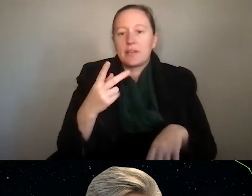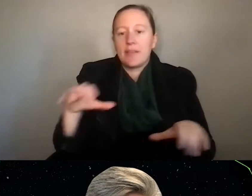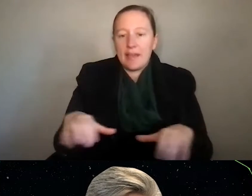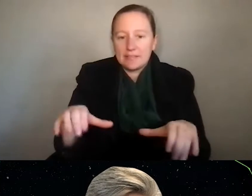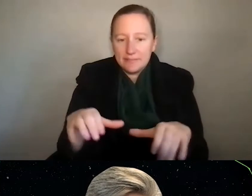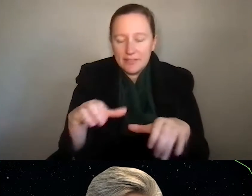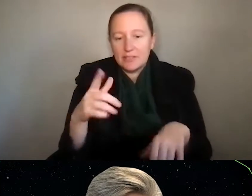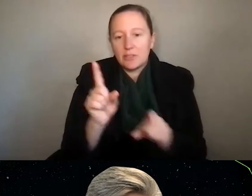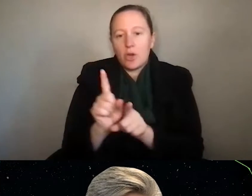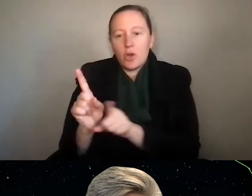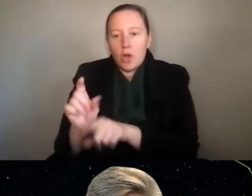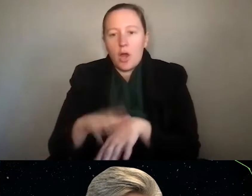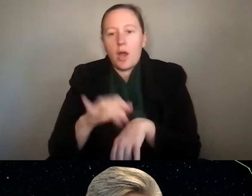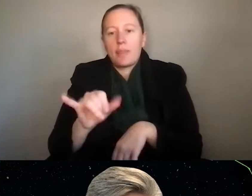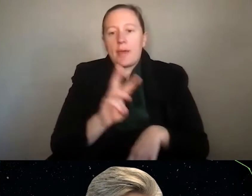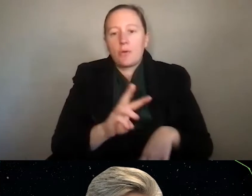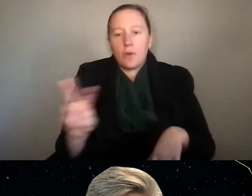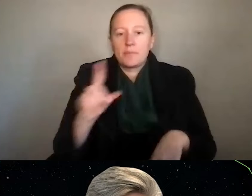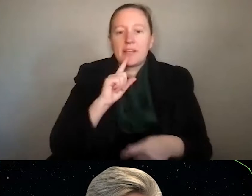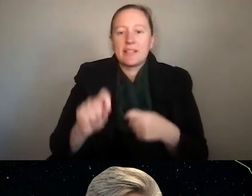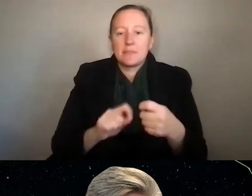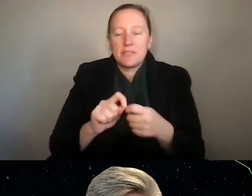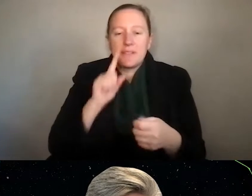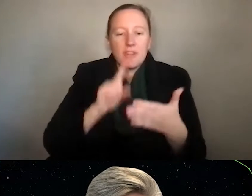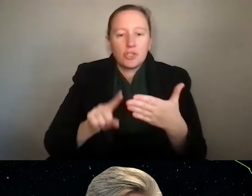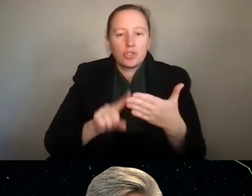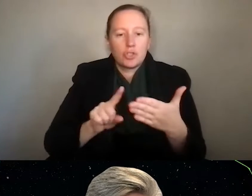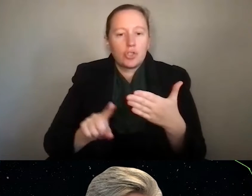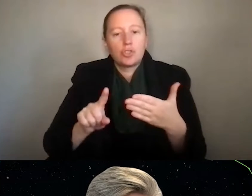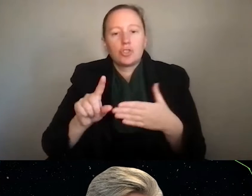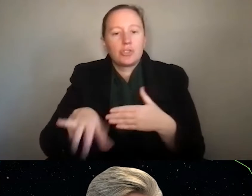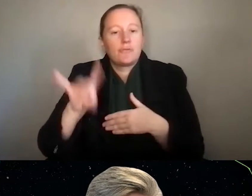Then also on that website there's a search feature where you can actually search awards so that you can get